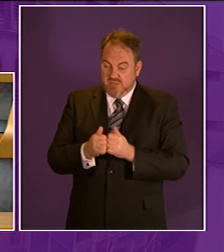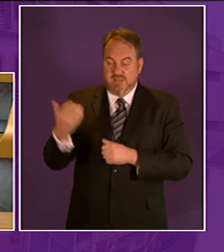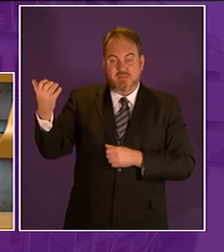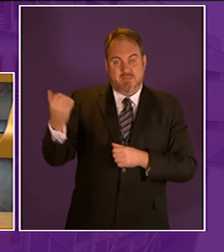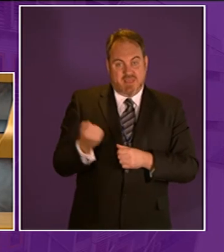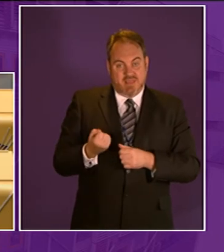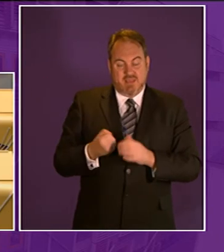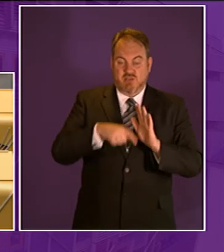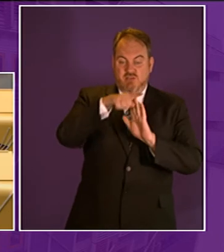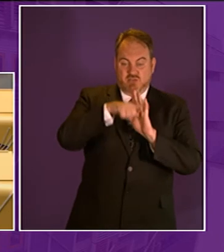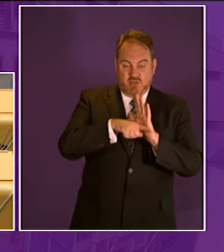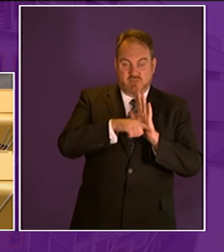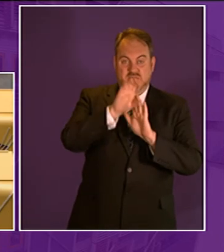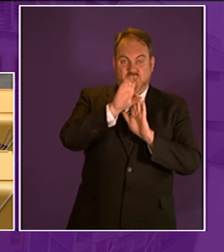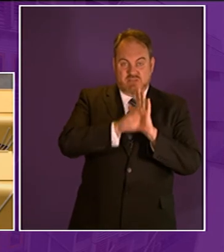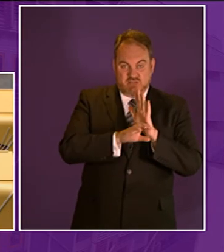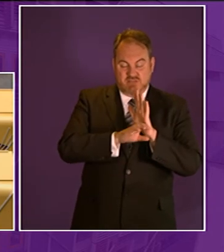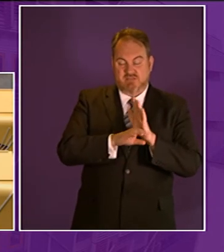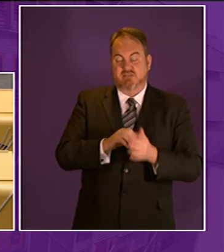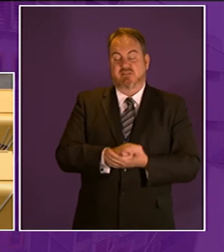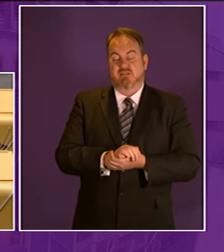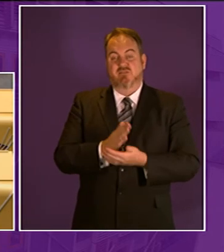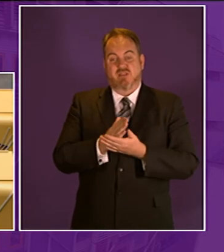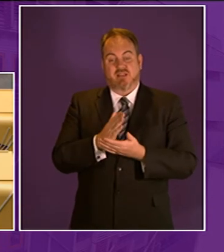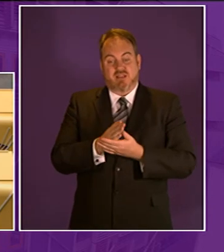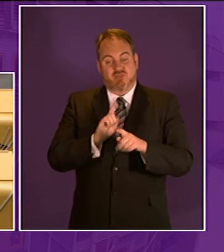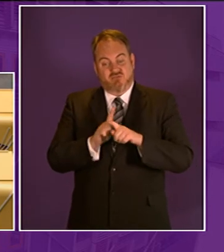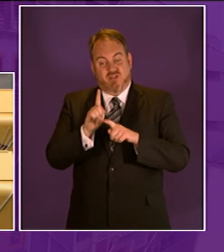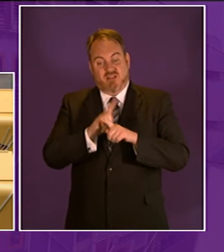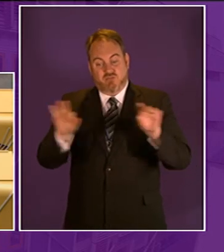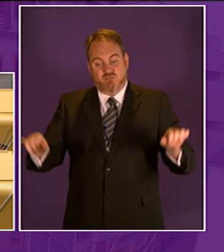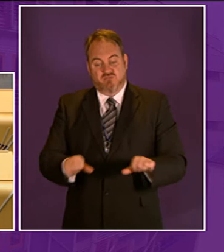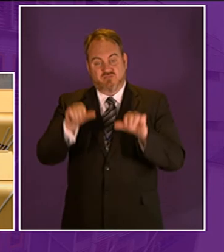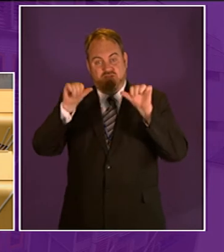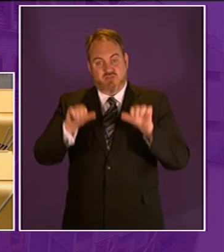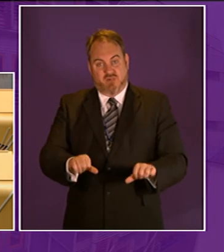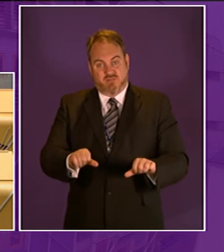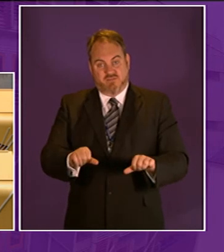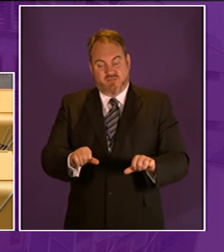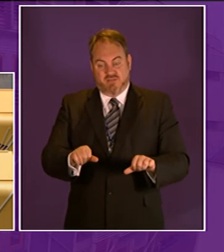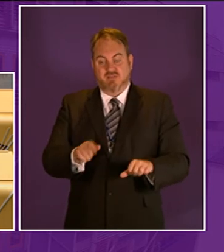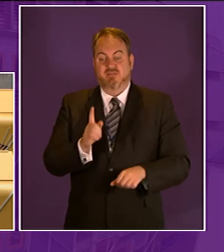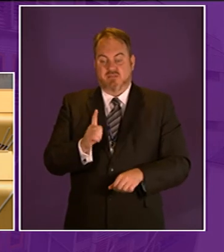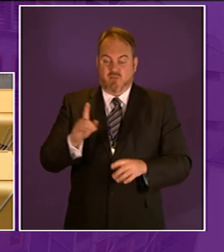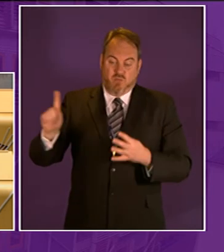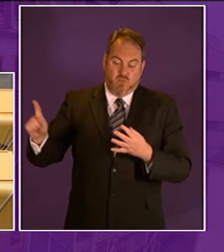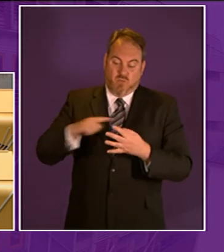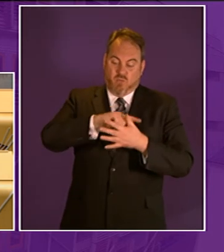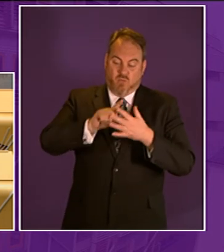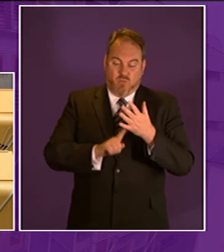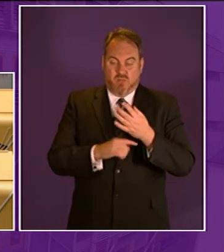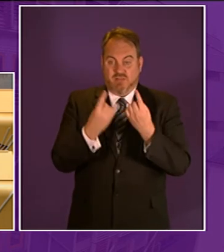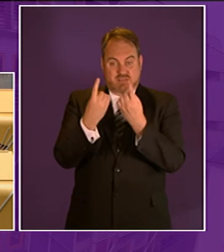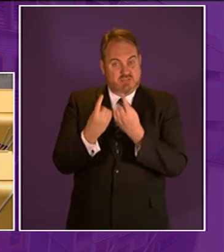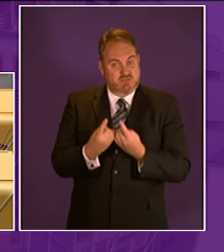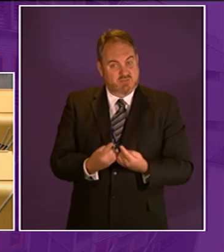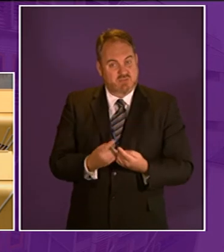Making advances on and resolving all those questions will allow people to get their pay